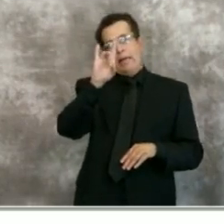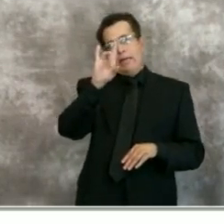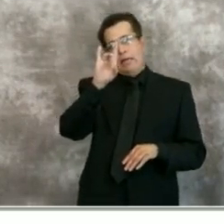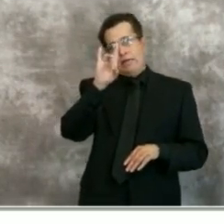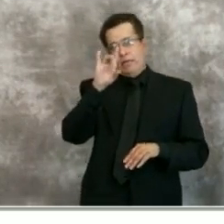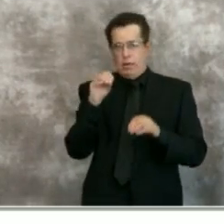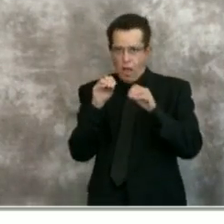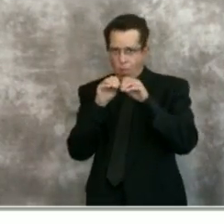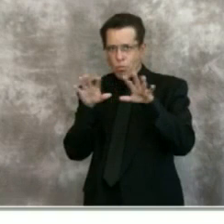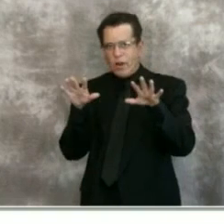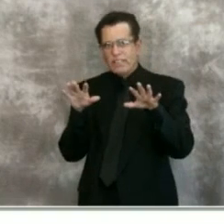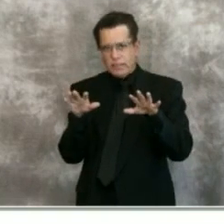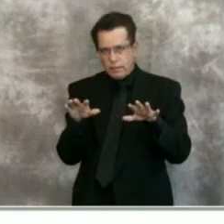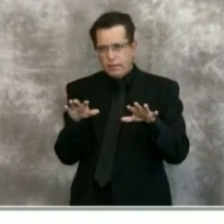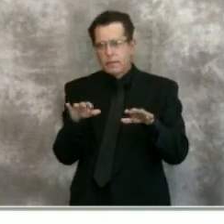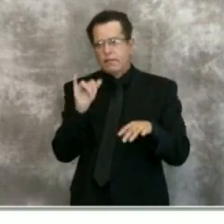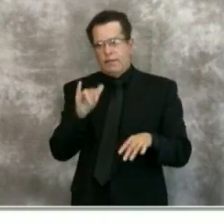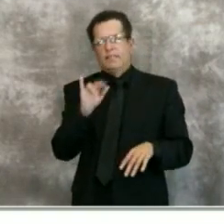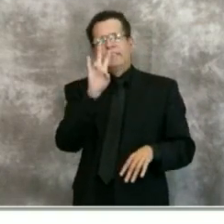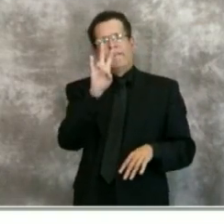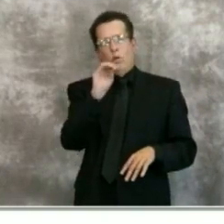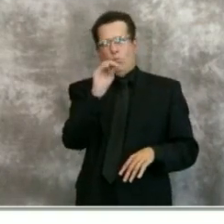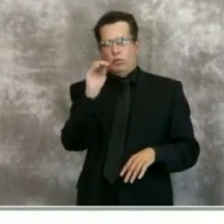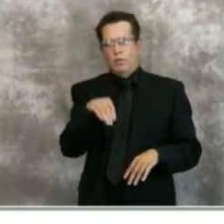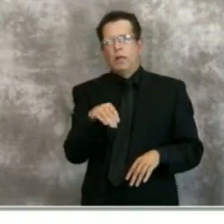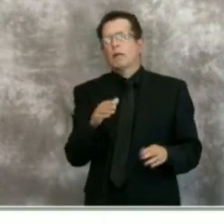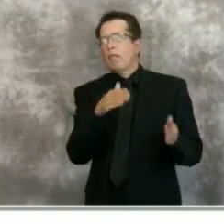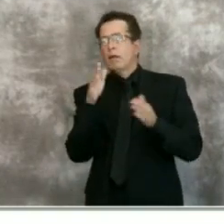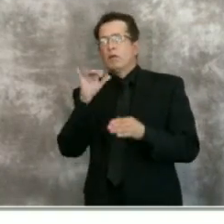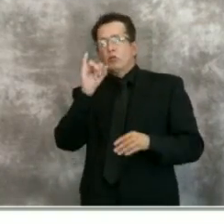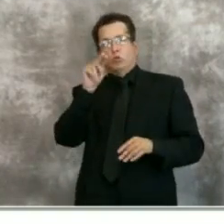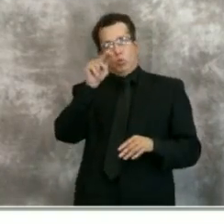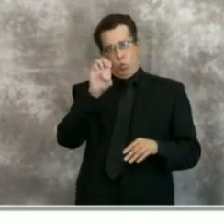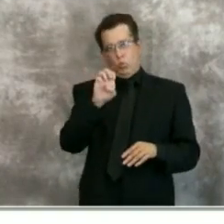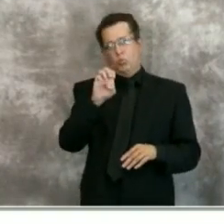REPRESENT 3% 16 FOR APRIL 15% OF THE TOTAL. MAY WE HAD 8